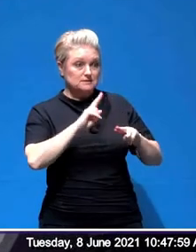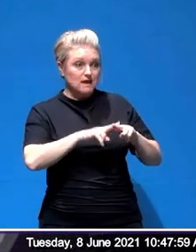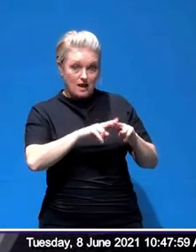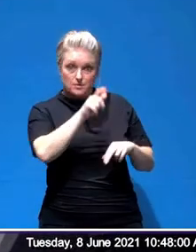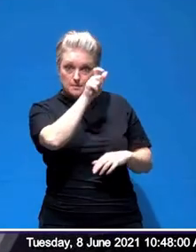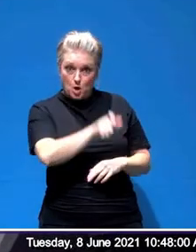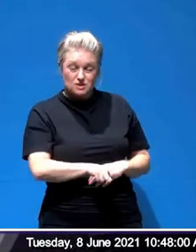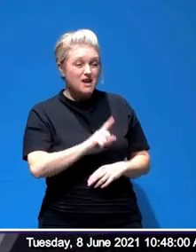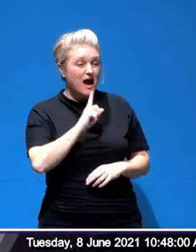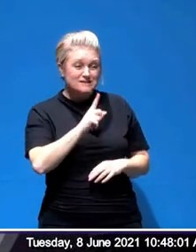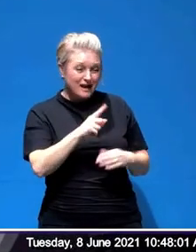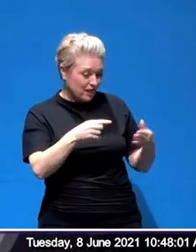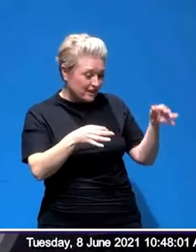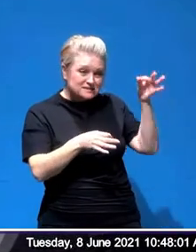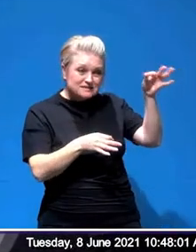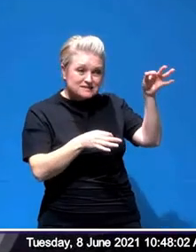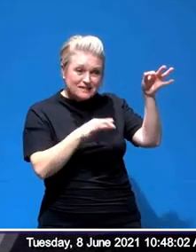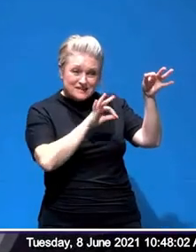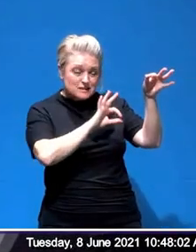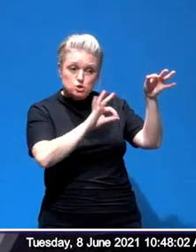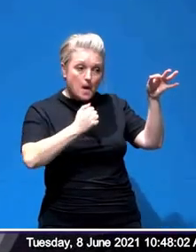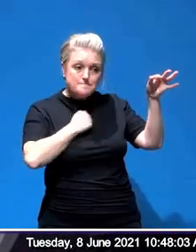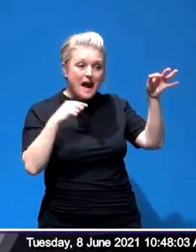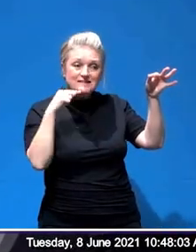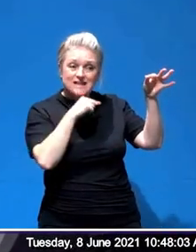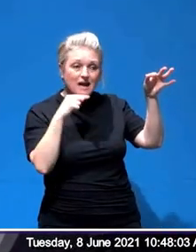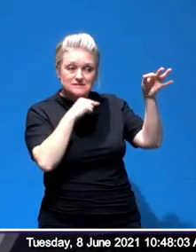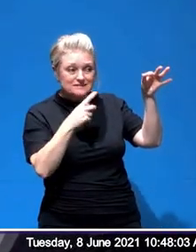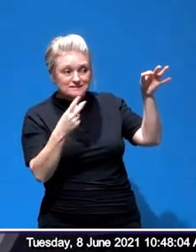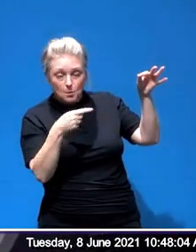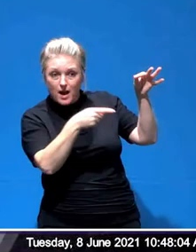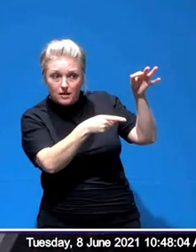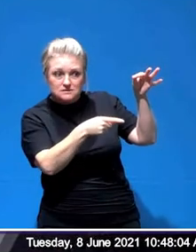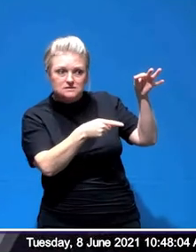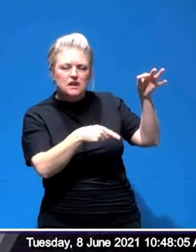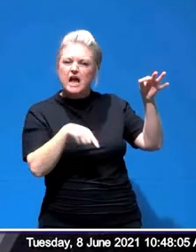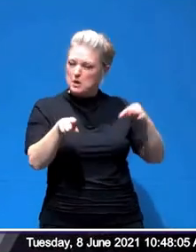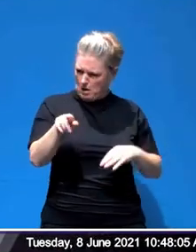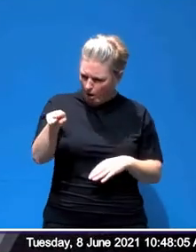"Look, this is not Daniel's medication, this is another client's medication", he said to me, "Oh, you sure?"